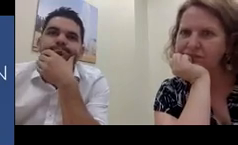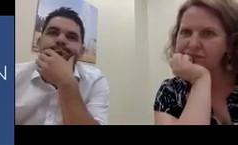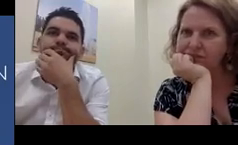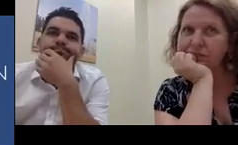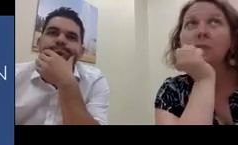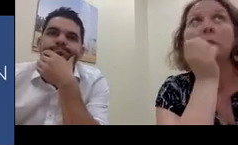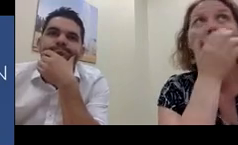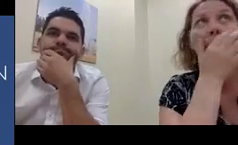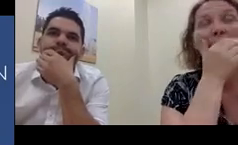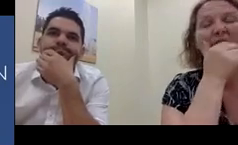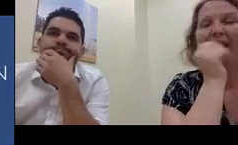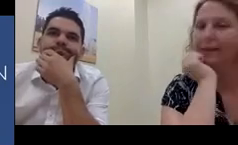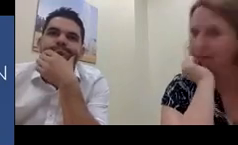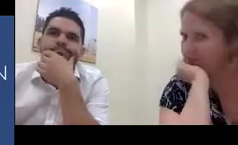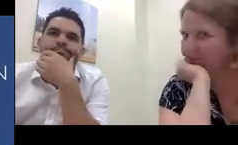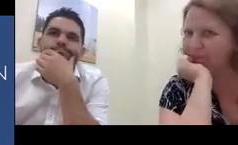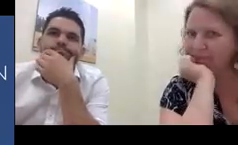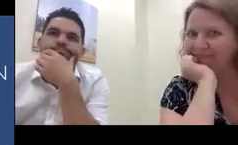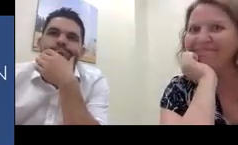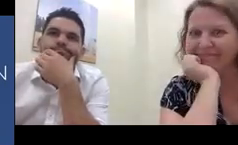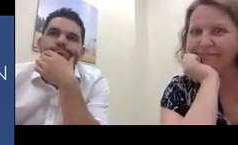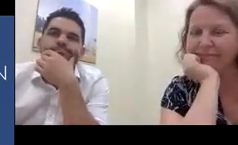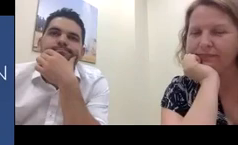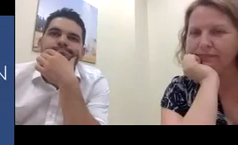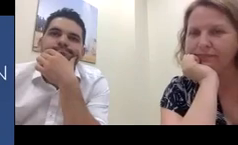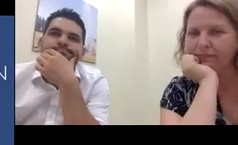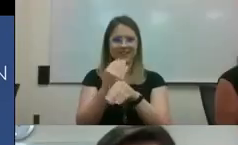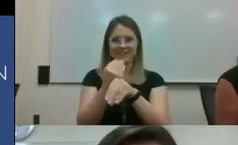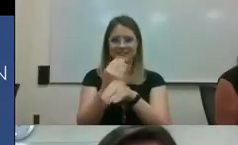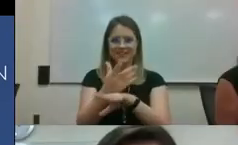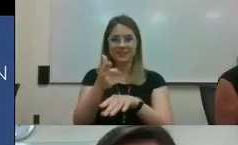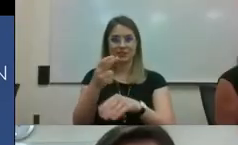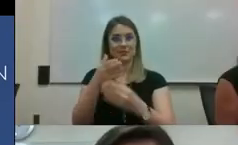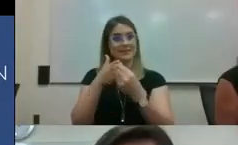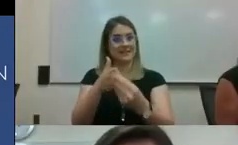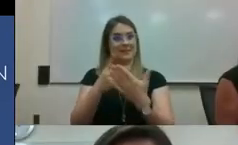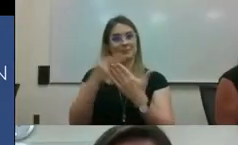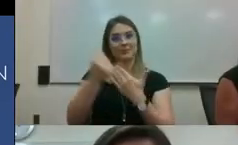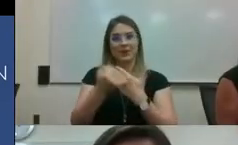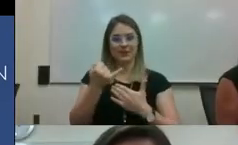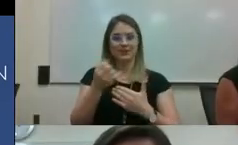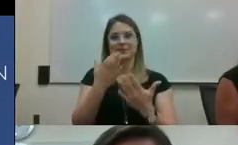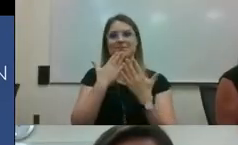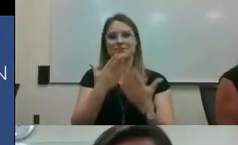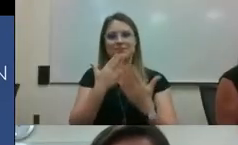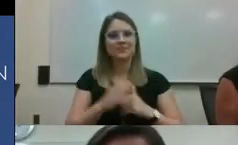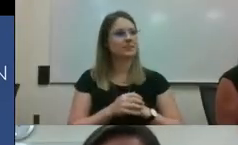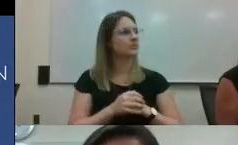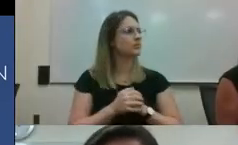and also Corinne who's on the call, who was the leader of the project itself. So far, I think there's a couple of questions